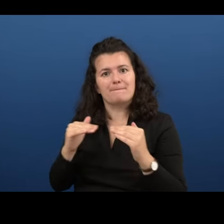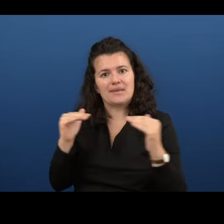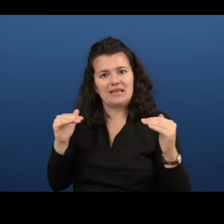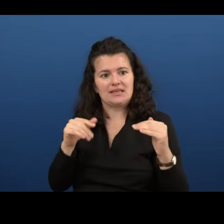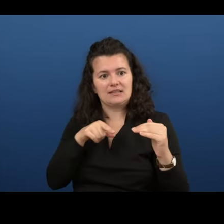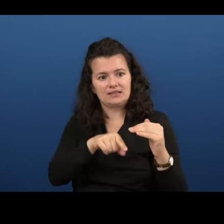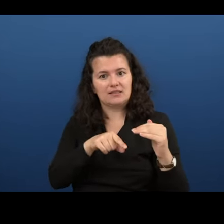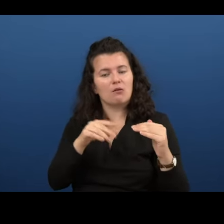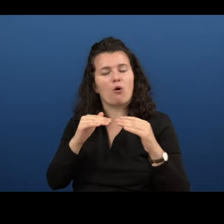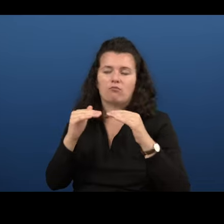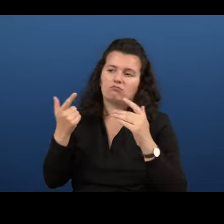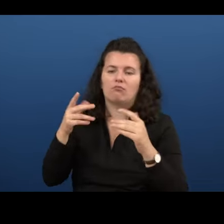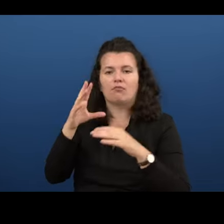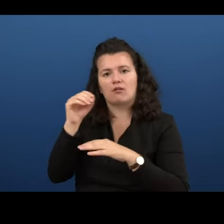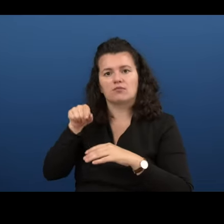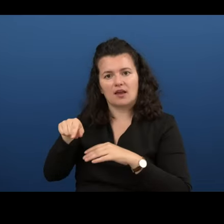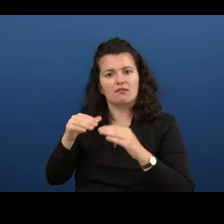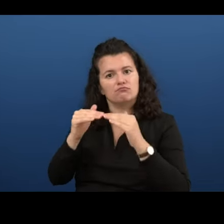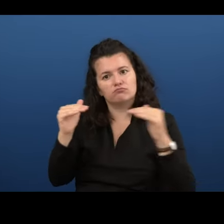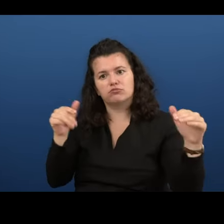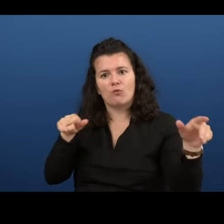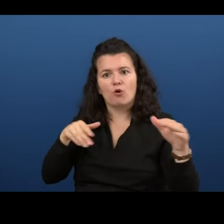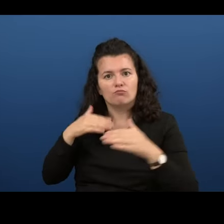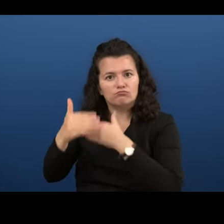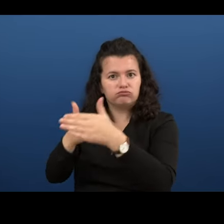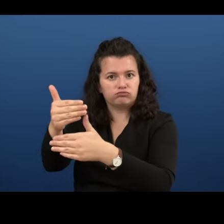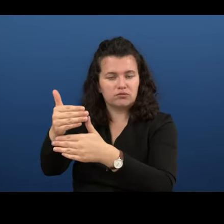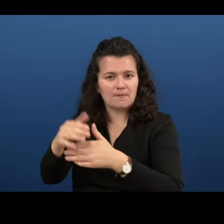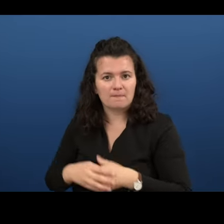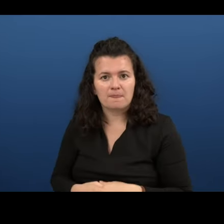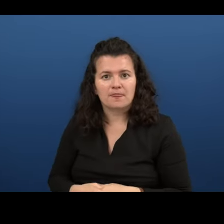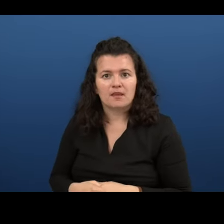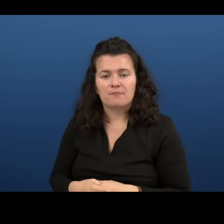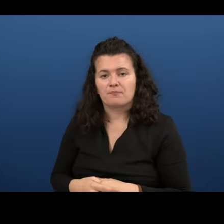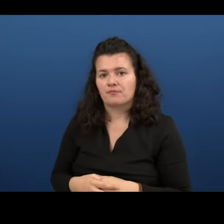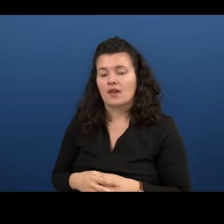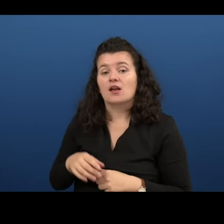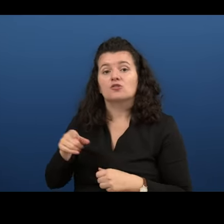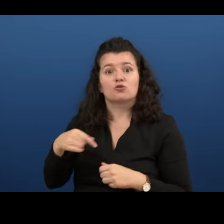12:01:44 So inclusion is good for business, and the entire ecosystem. In terms of the